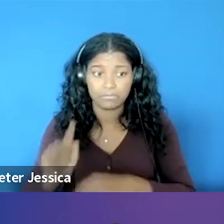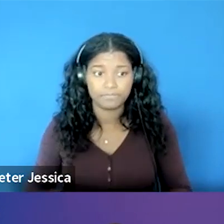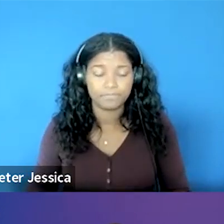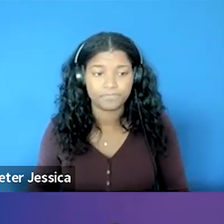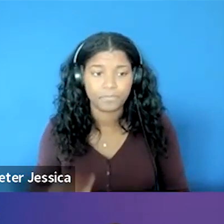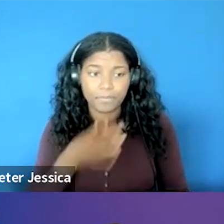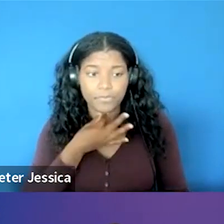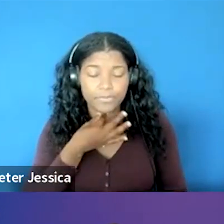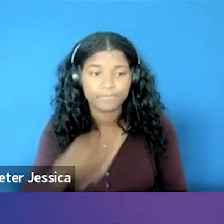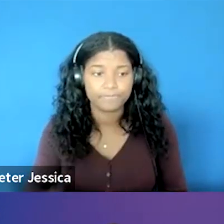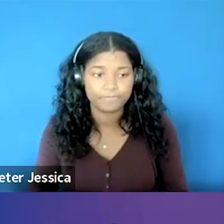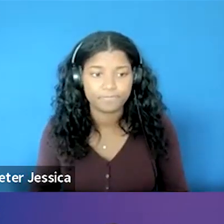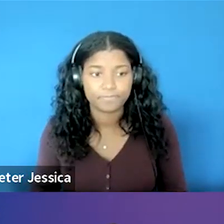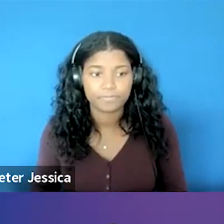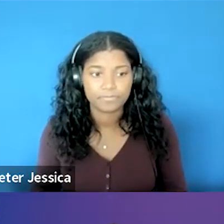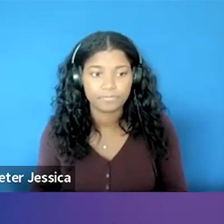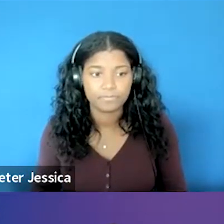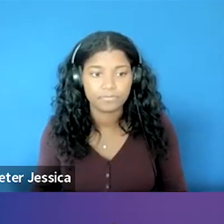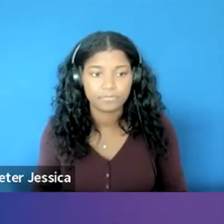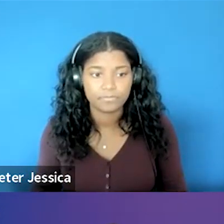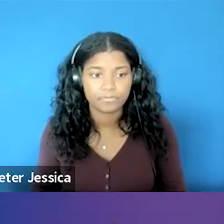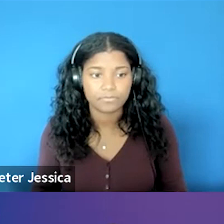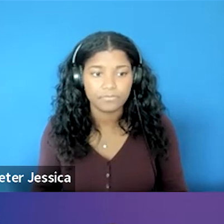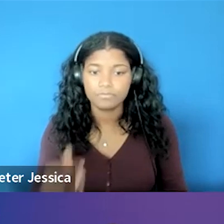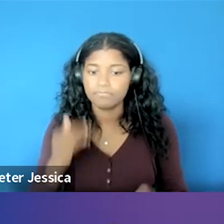I'm just curious. Samantha Hunter: I do not know that answer.